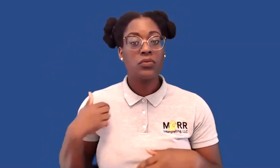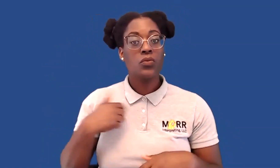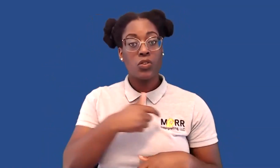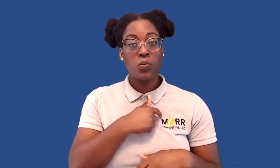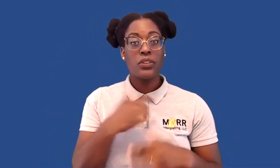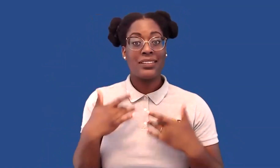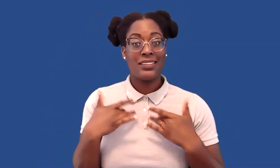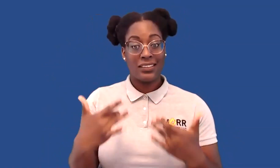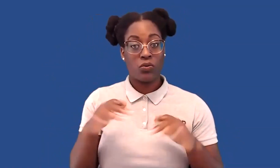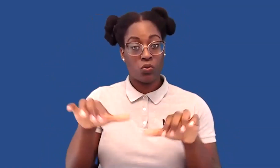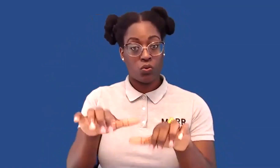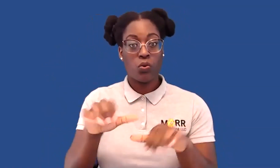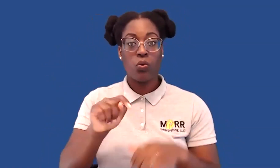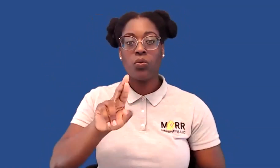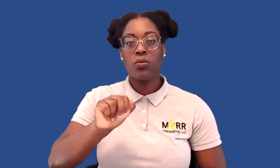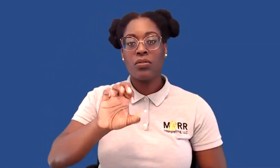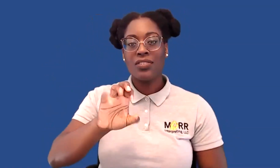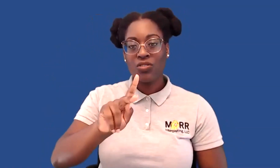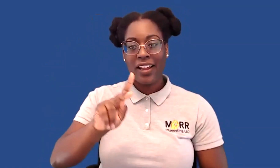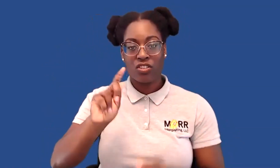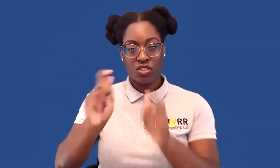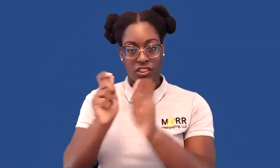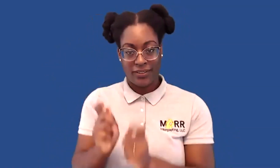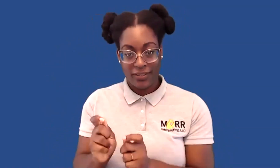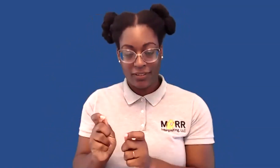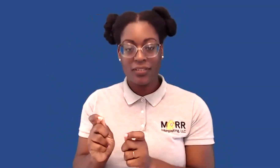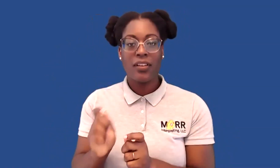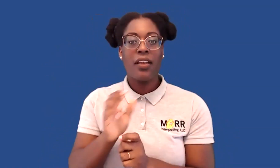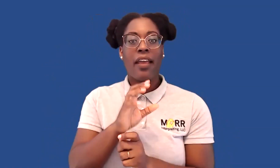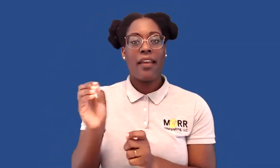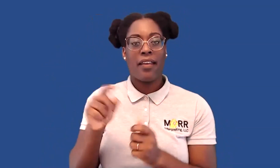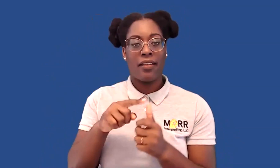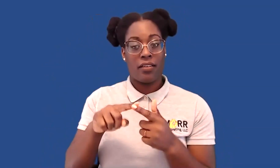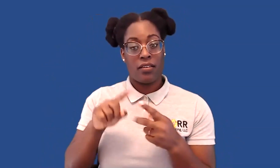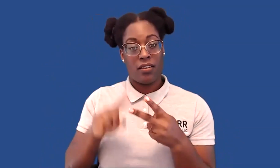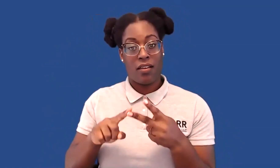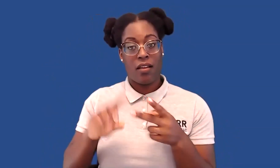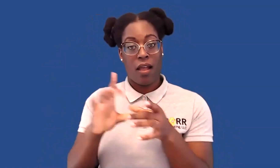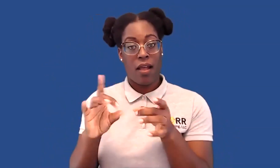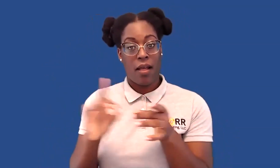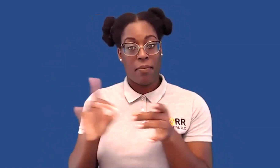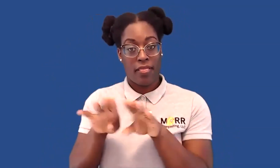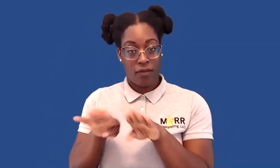and that's through track changes and a comment bubble-- then with corresponding color coded and highlighting